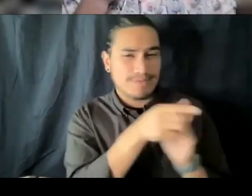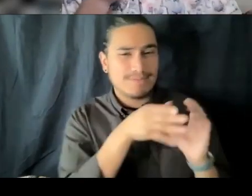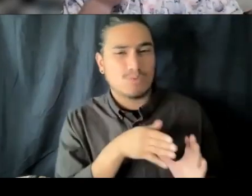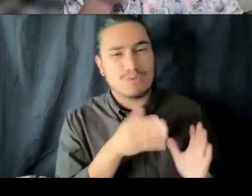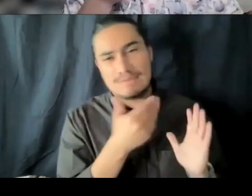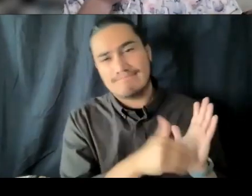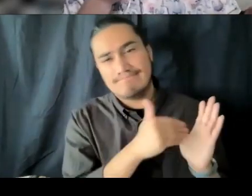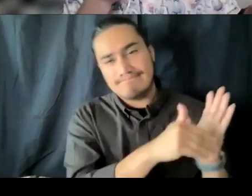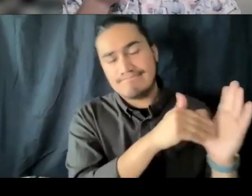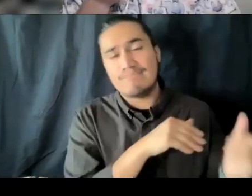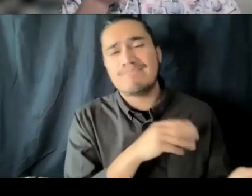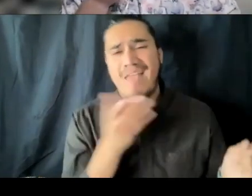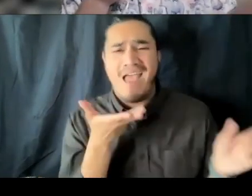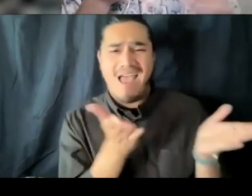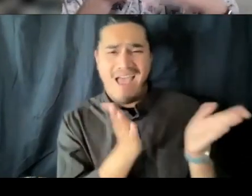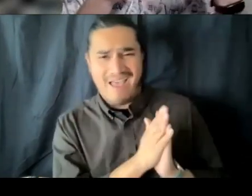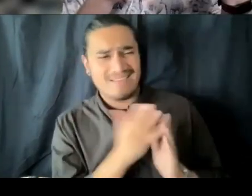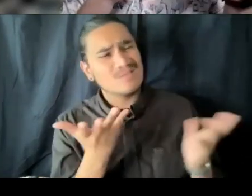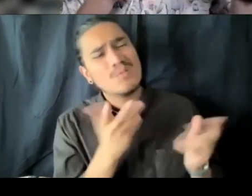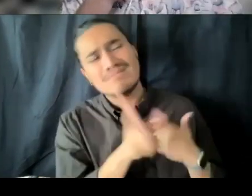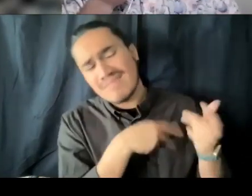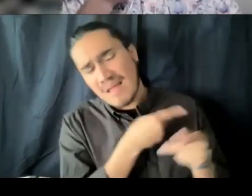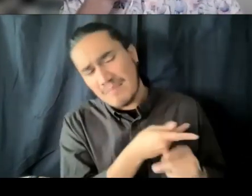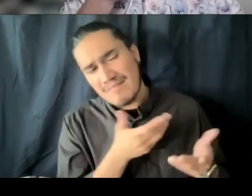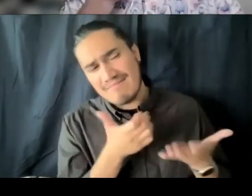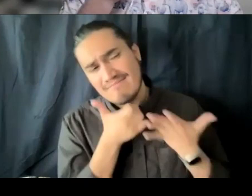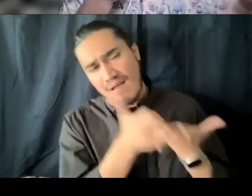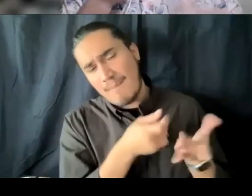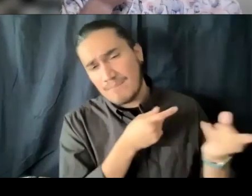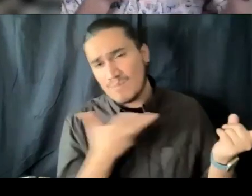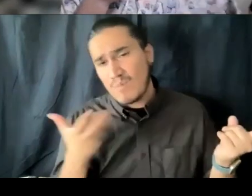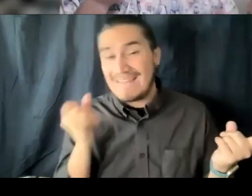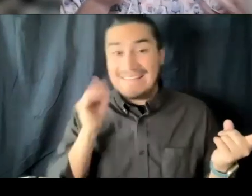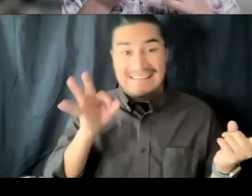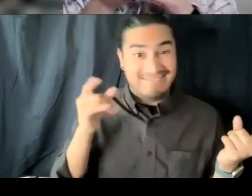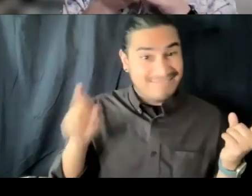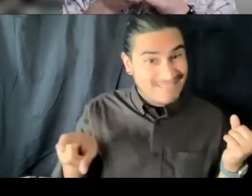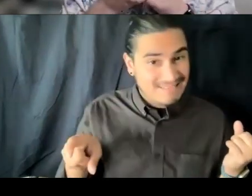Ask what sort of help they would want in the event they need it. Make a plan ahead of time